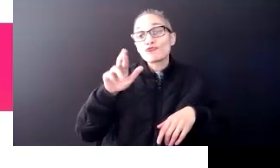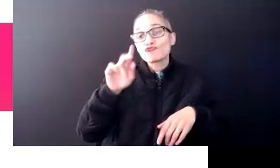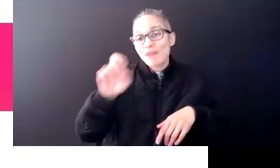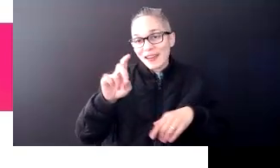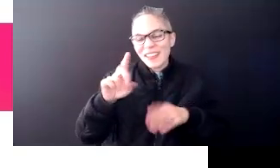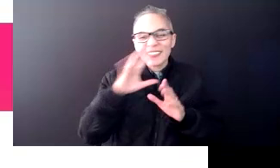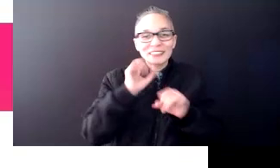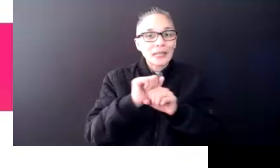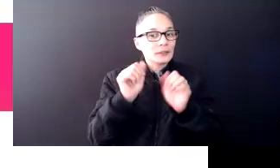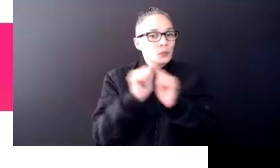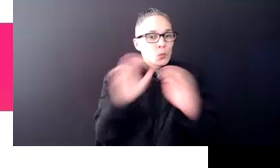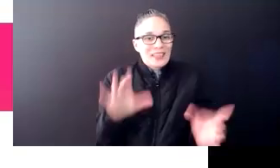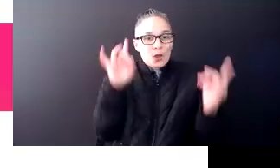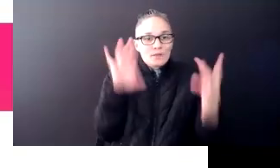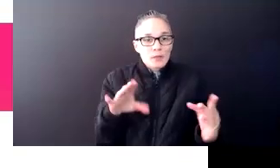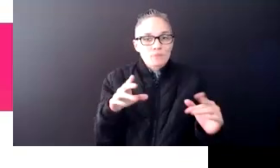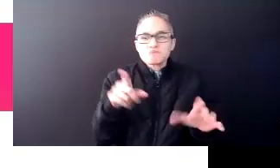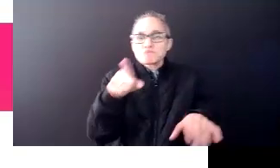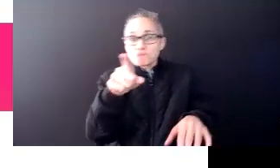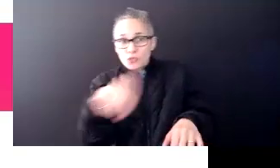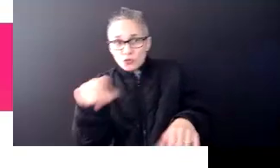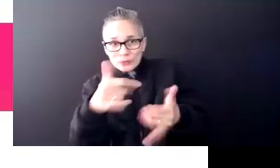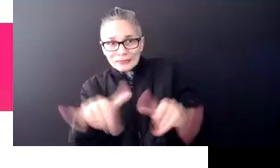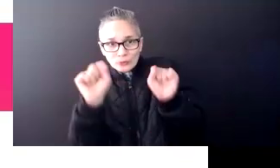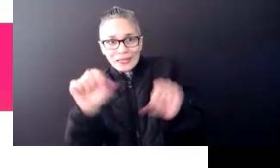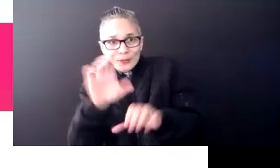That does not mean that you can't do those things in your class. Of course